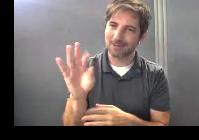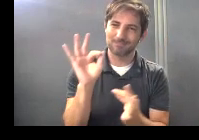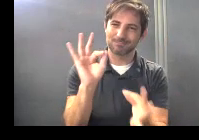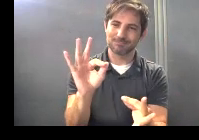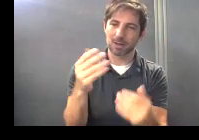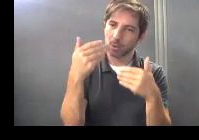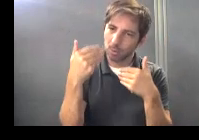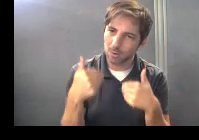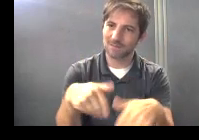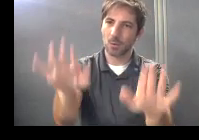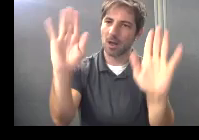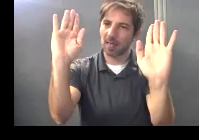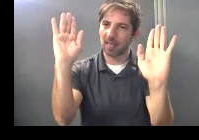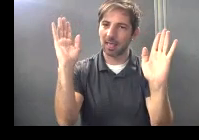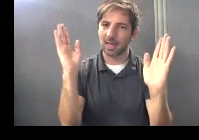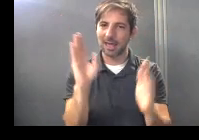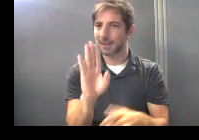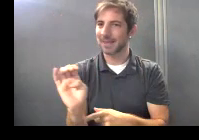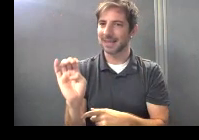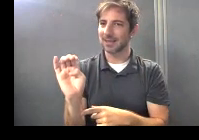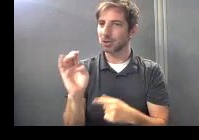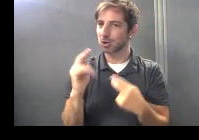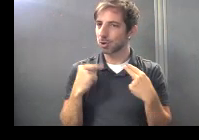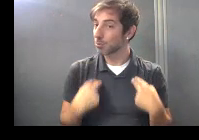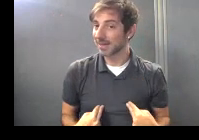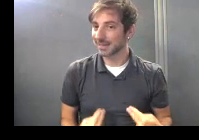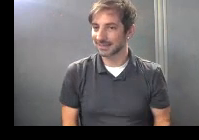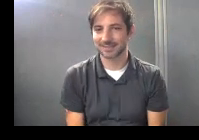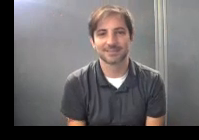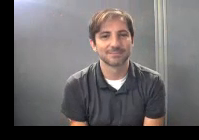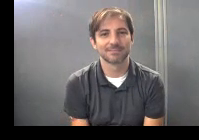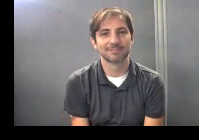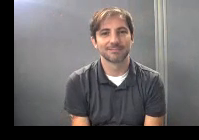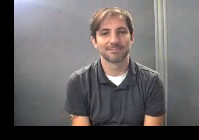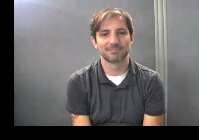GO FORTH AND BE HUMAN.